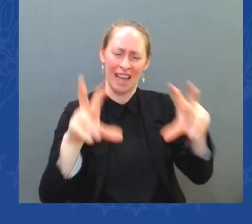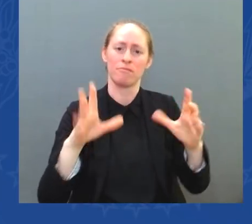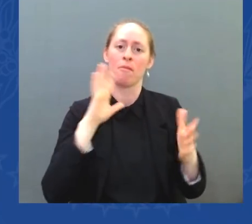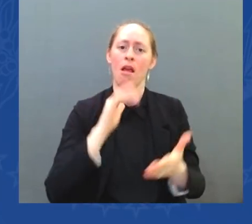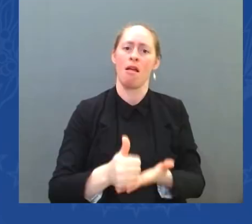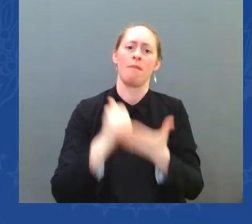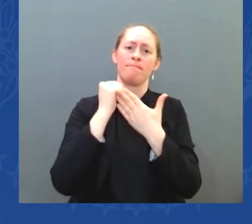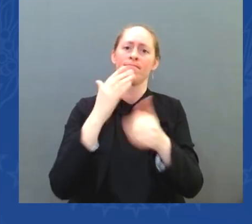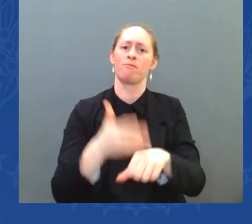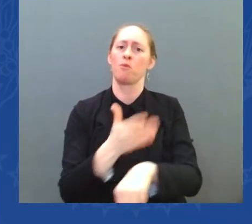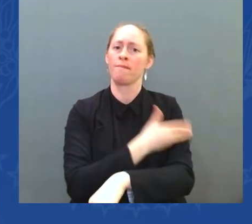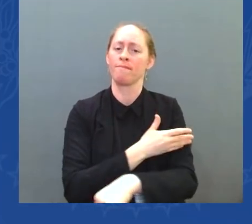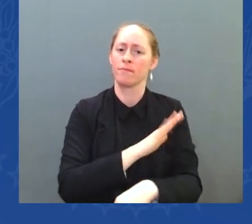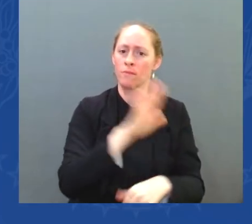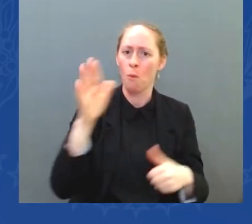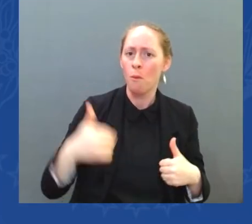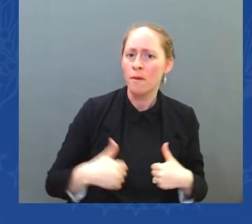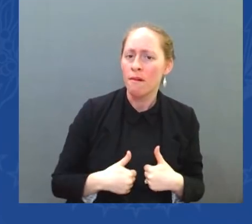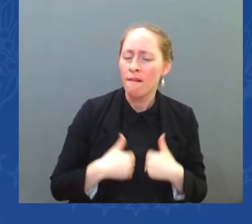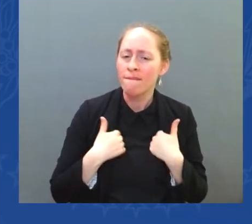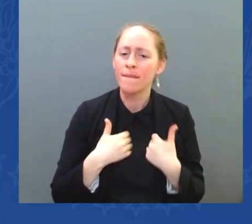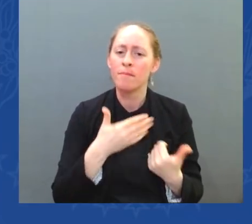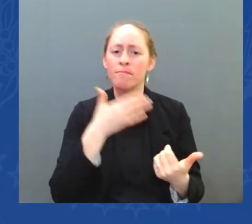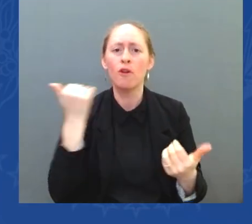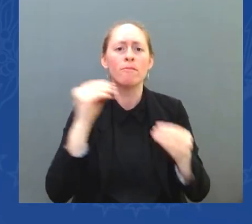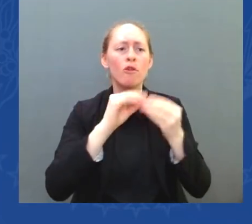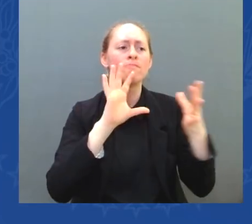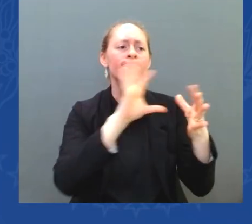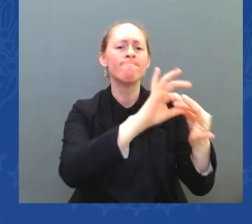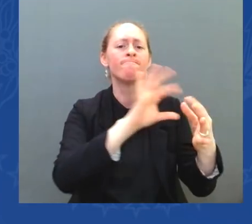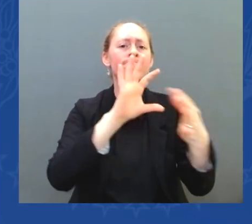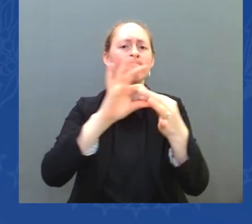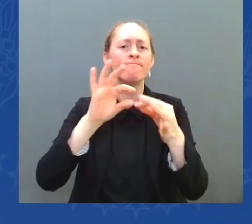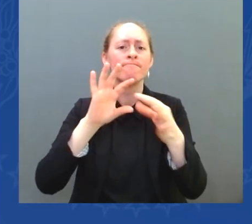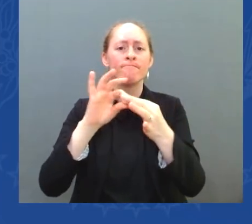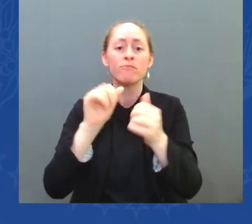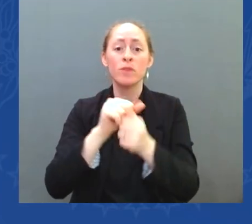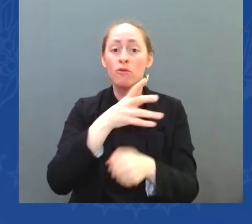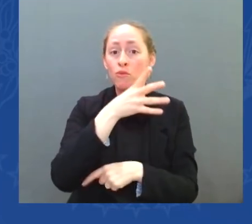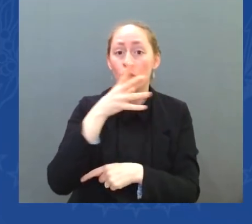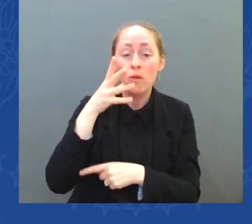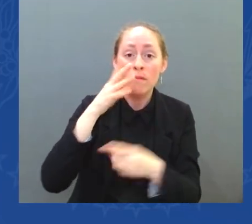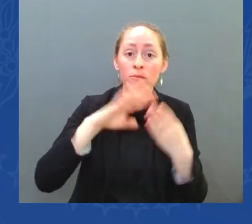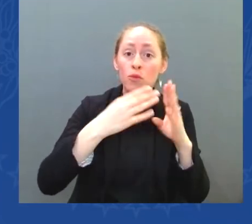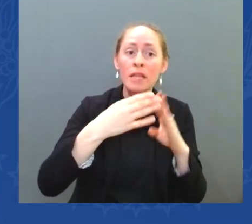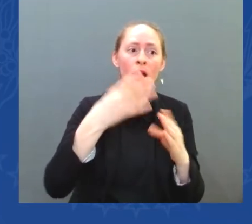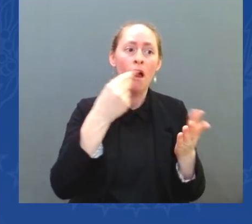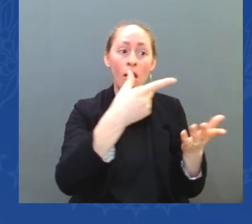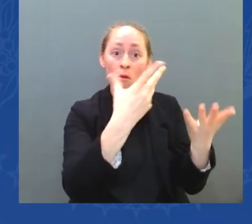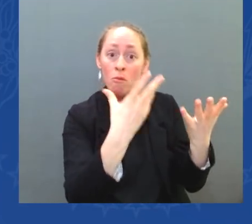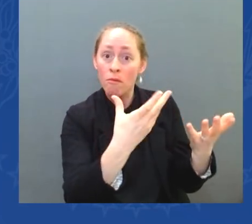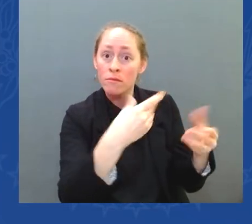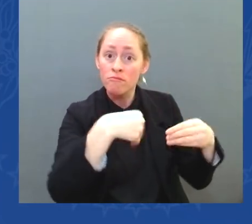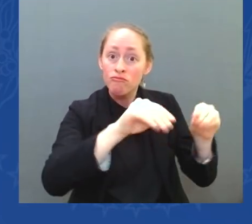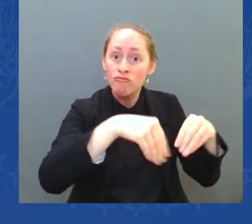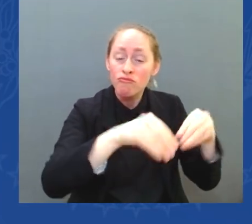buy from rural businesses, create jobs here at home -- giving young people the opportunity to make a living